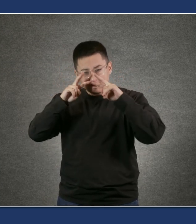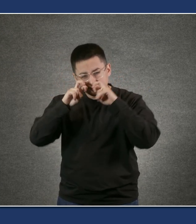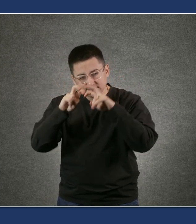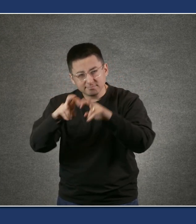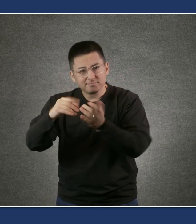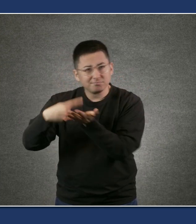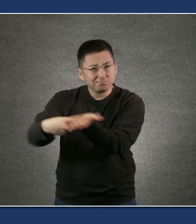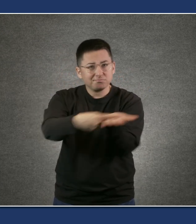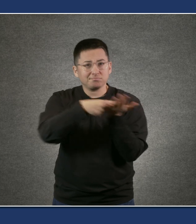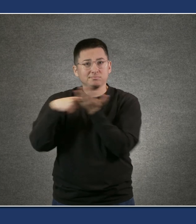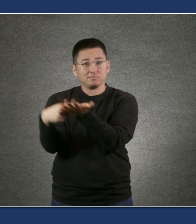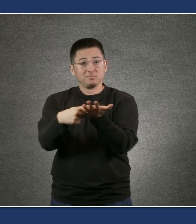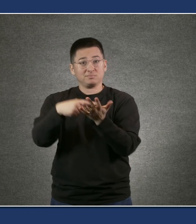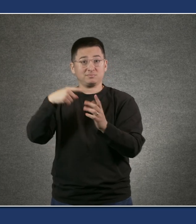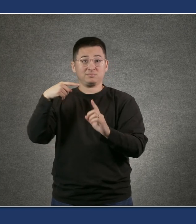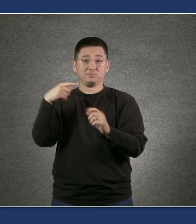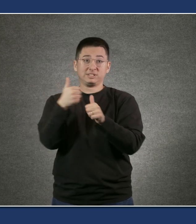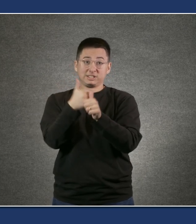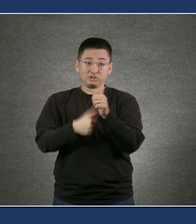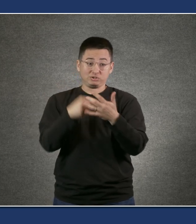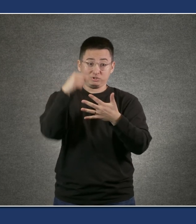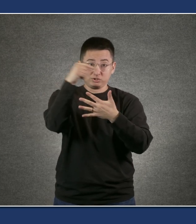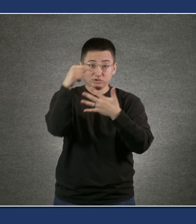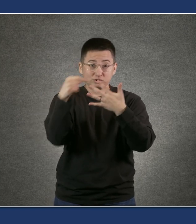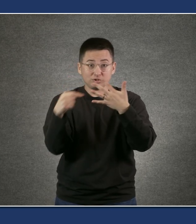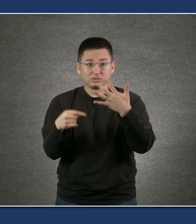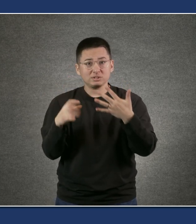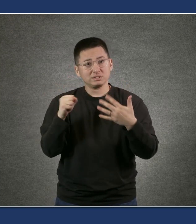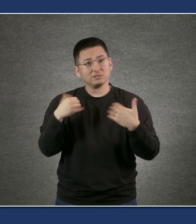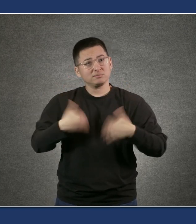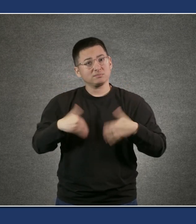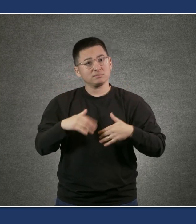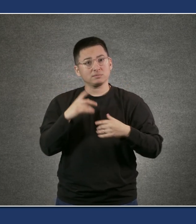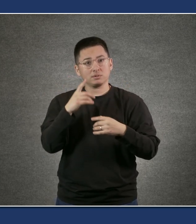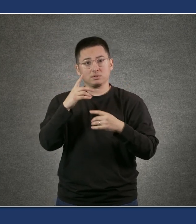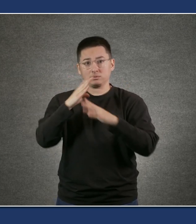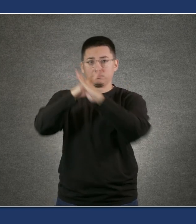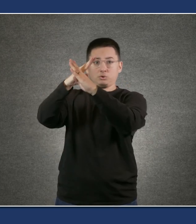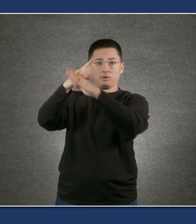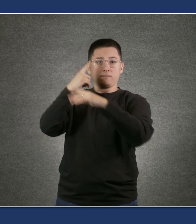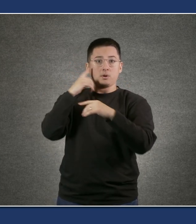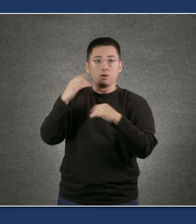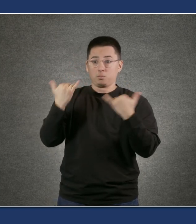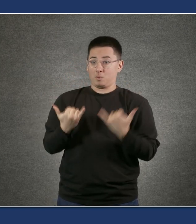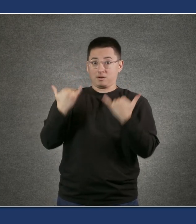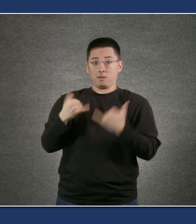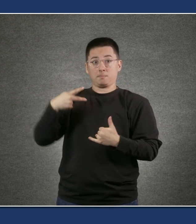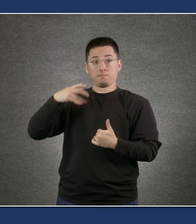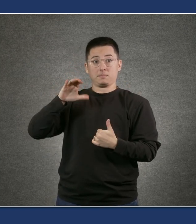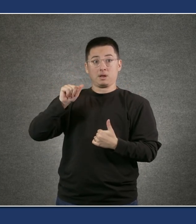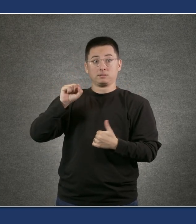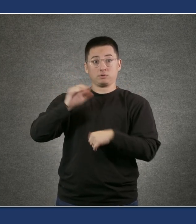is a real and substantial obstacle currently standing in the way of on-duty PCAs being allowed to drive their clients,